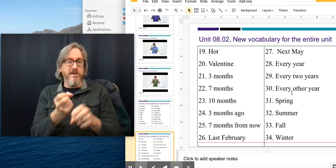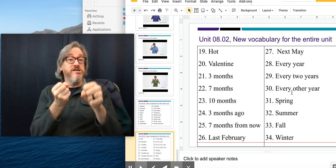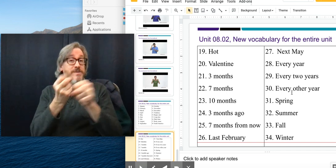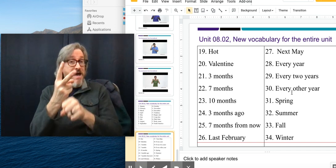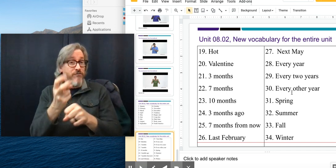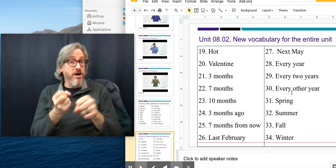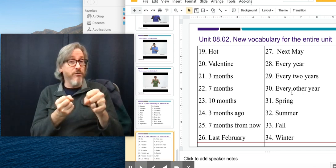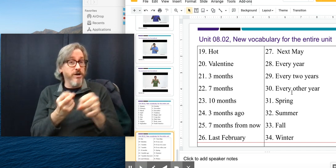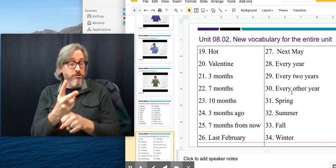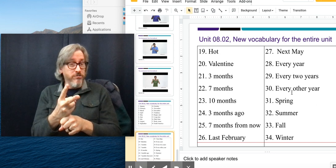this could be every other year